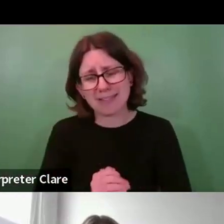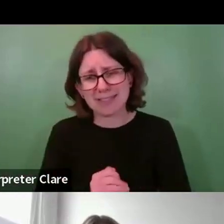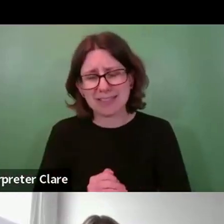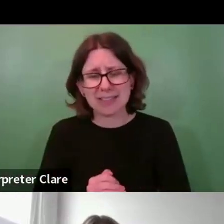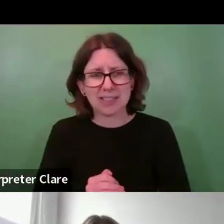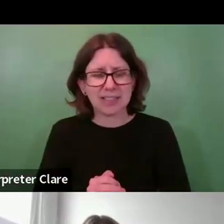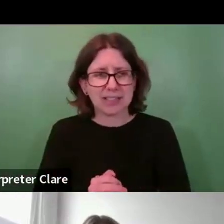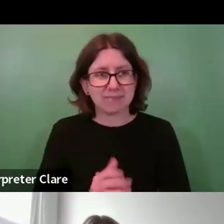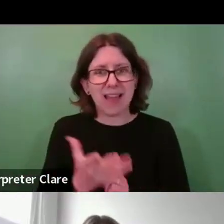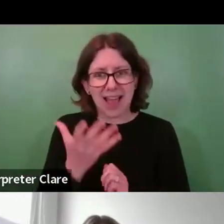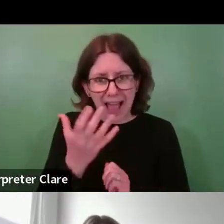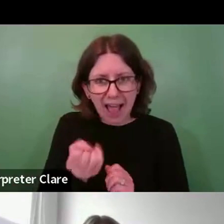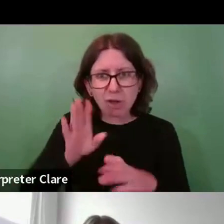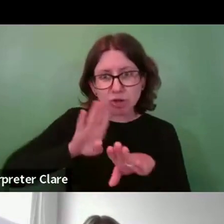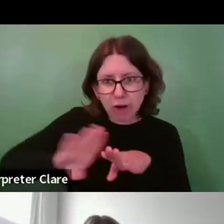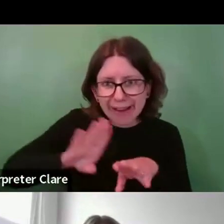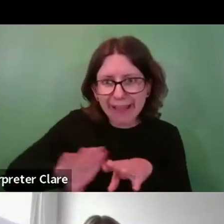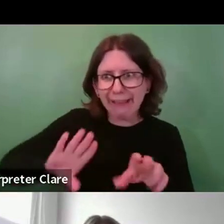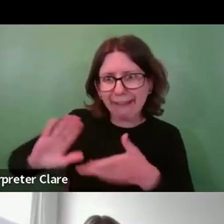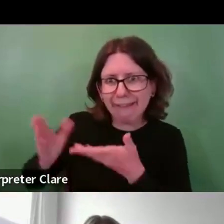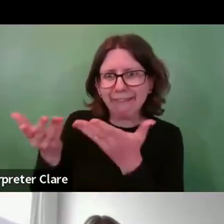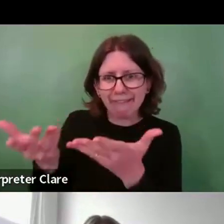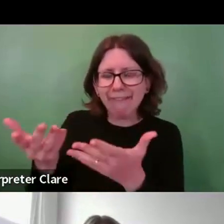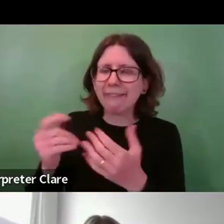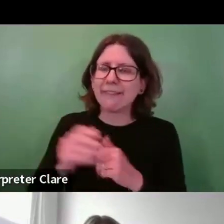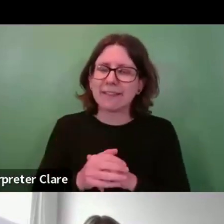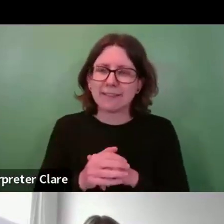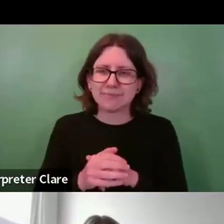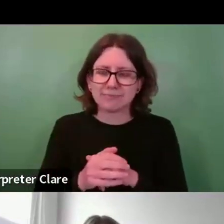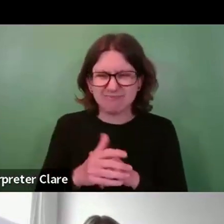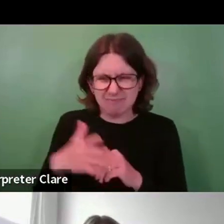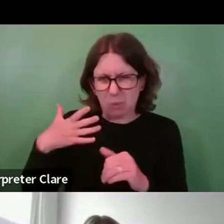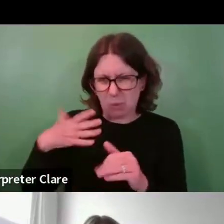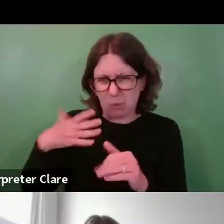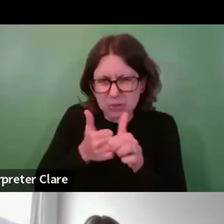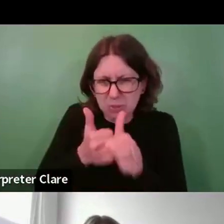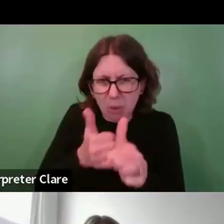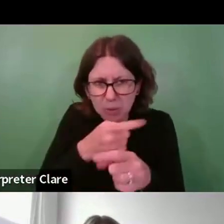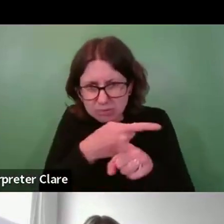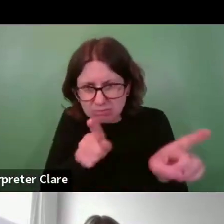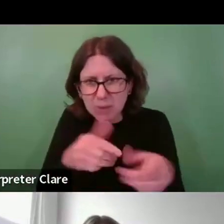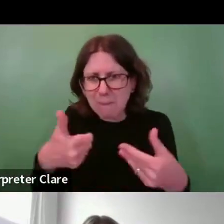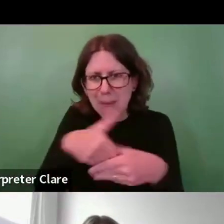we do have sort of training opportunities and various. We try to support our members and things to develop certain skills and have certain